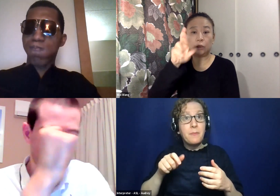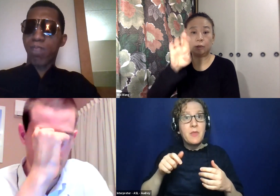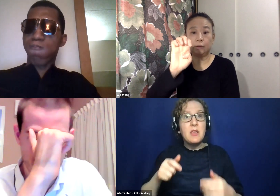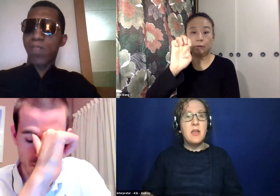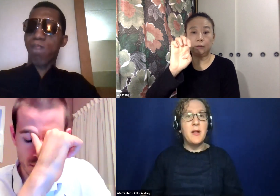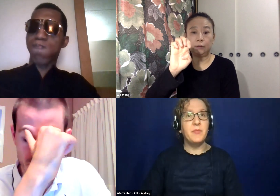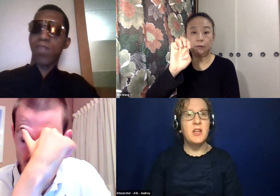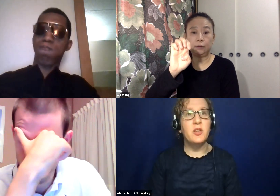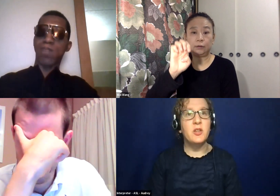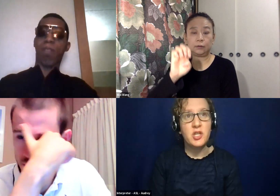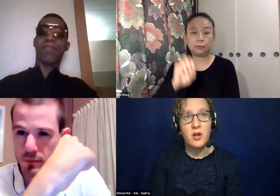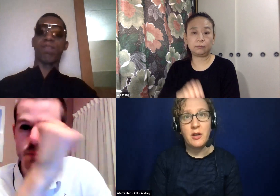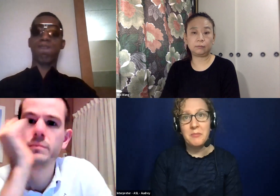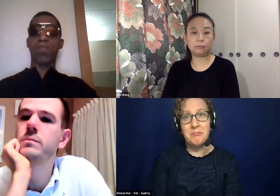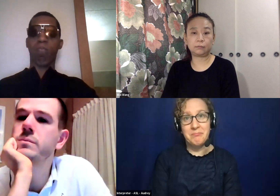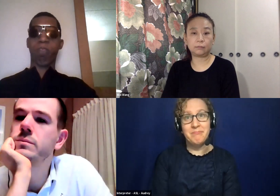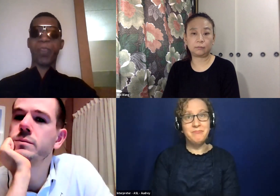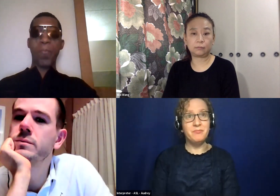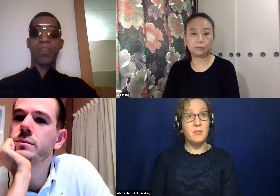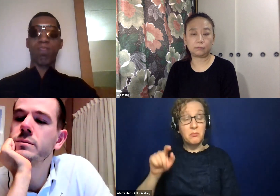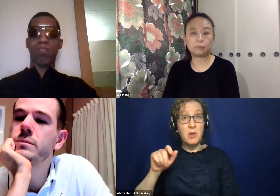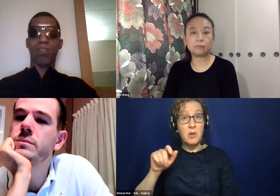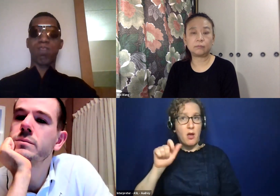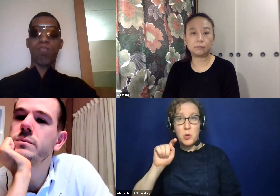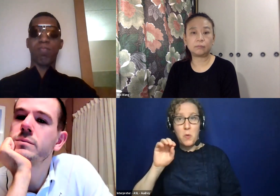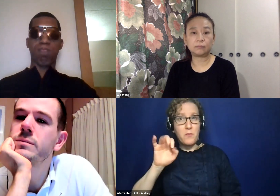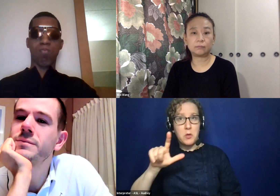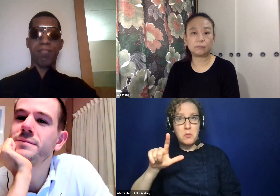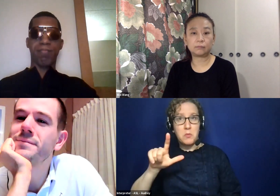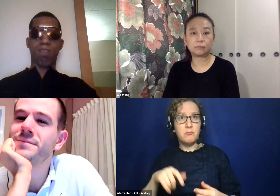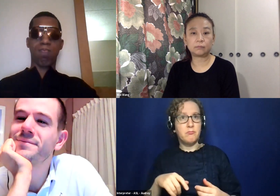Yeah, I took the GRE, mm hmm. >> JUSTIN HARFORD: What was that like